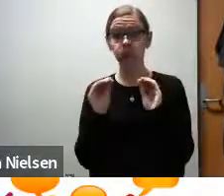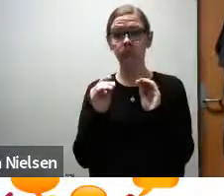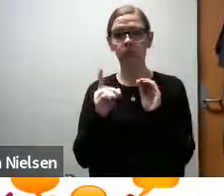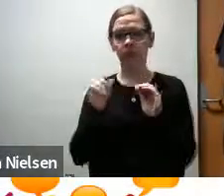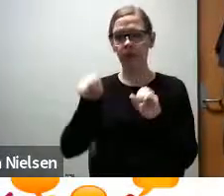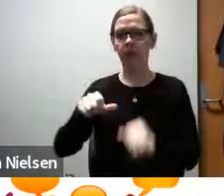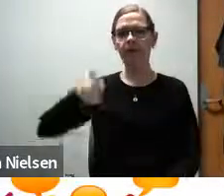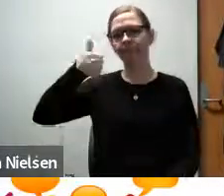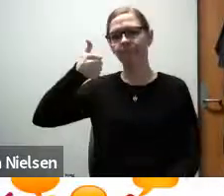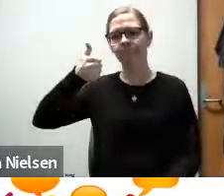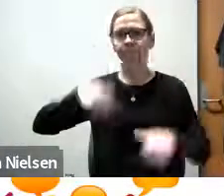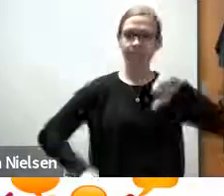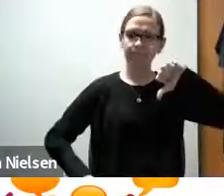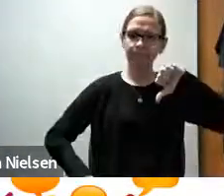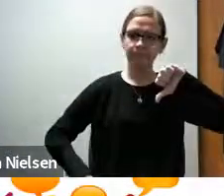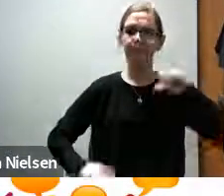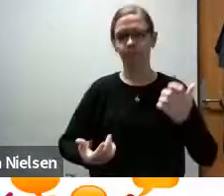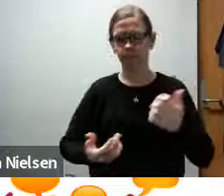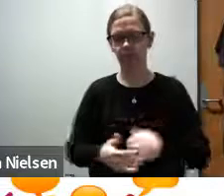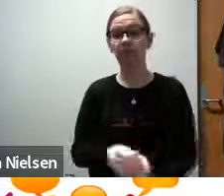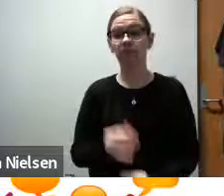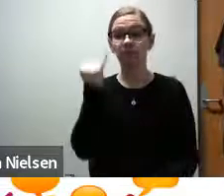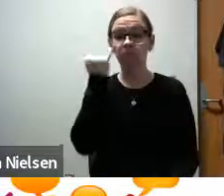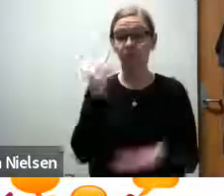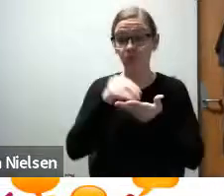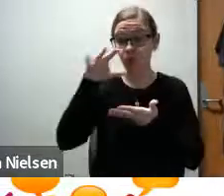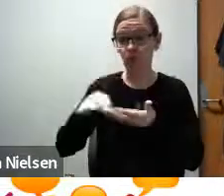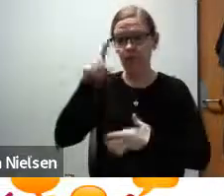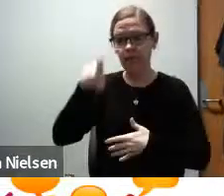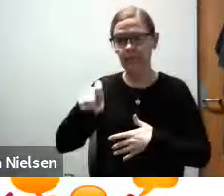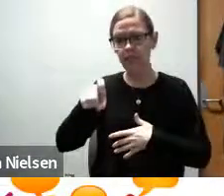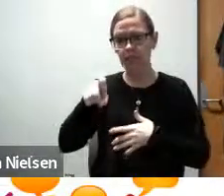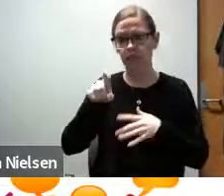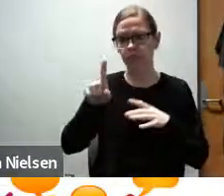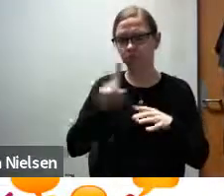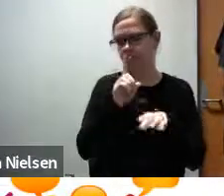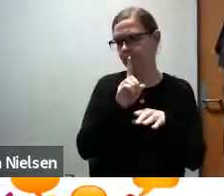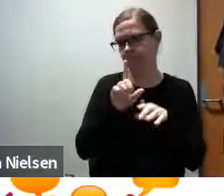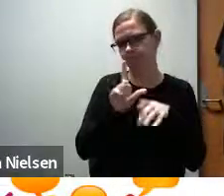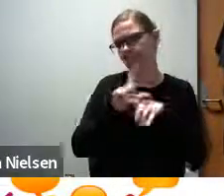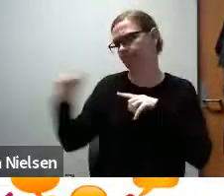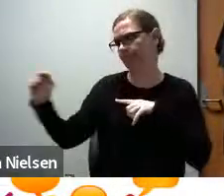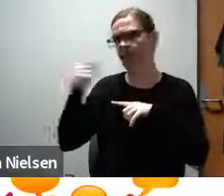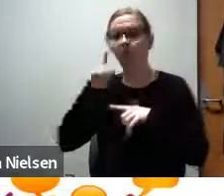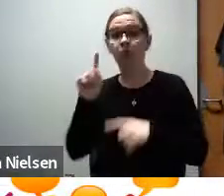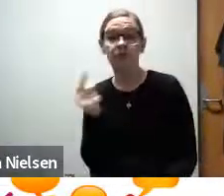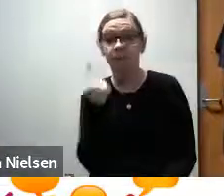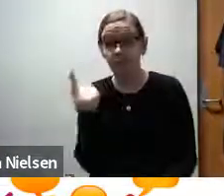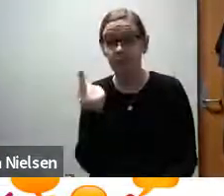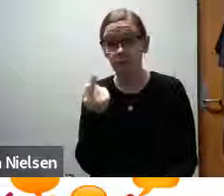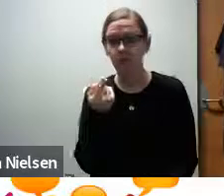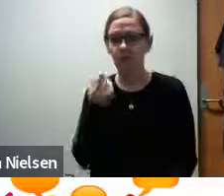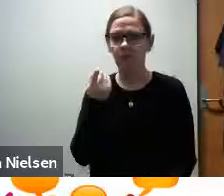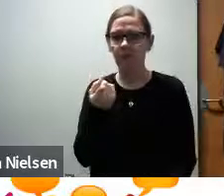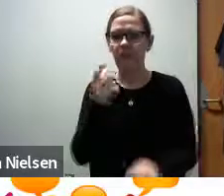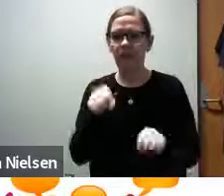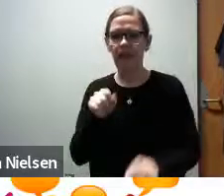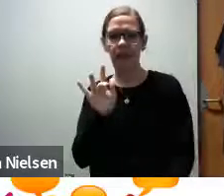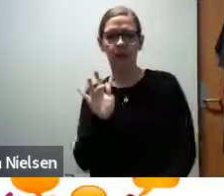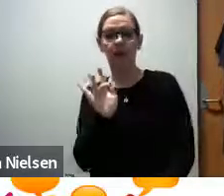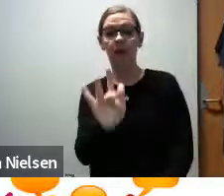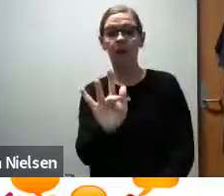If they need to be away from their computer, they can put the little clock button there. And that's just to let you know as the teacher that they walked away from the computer for a minute.